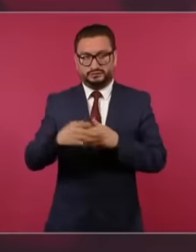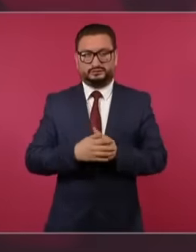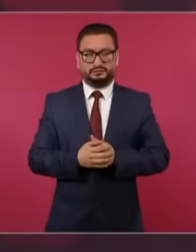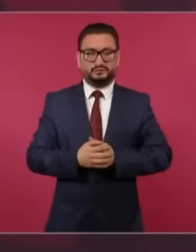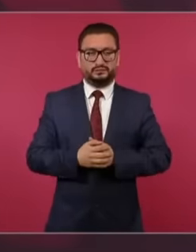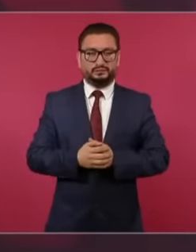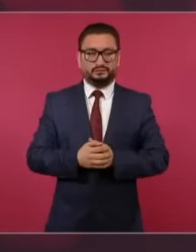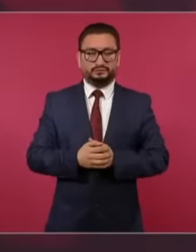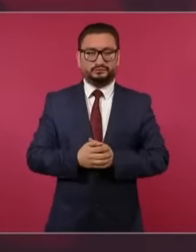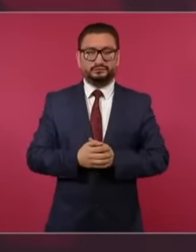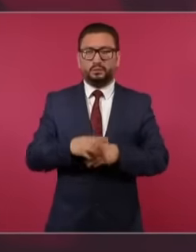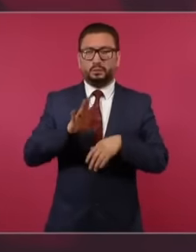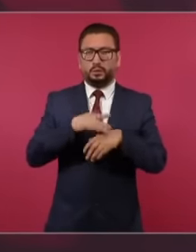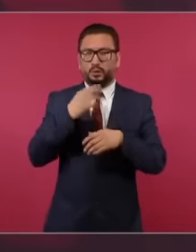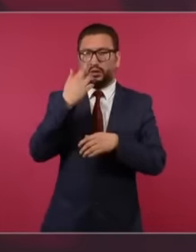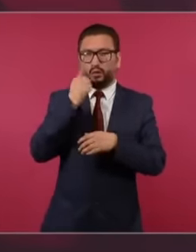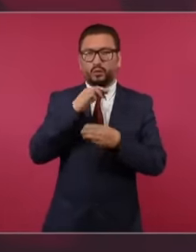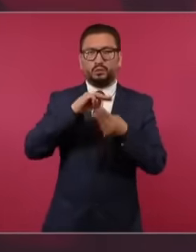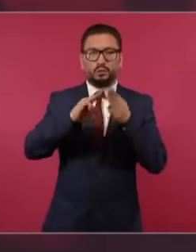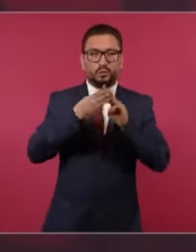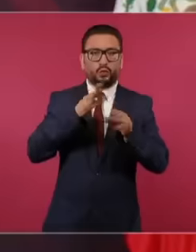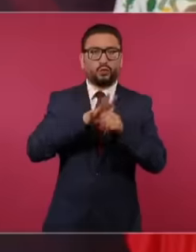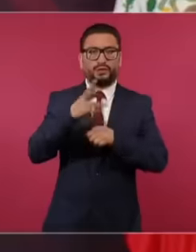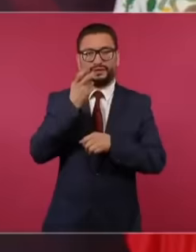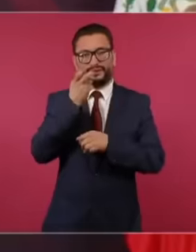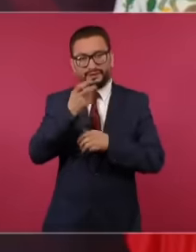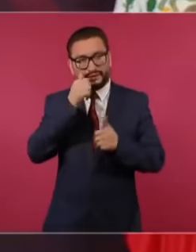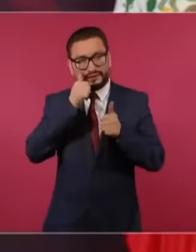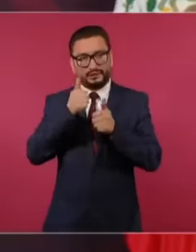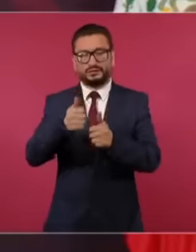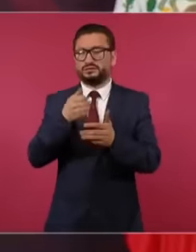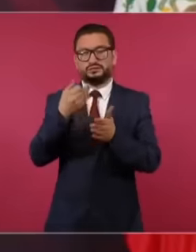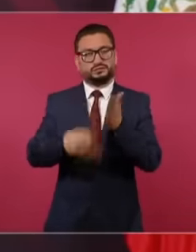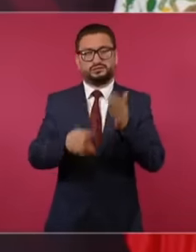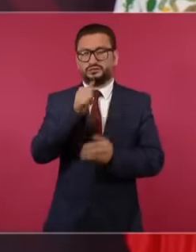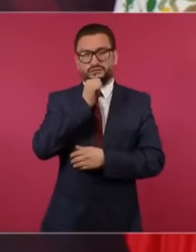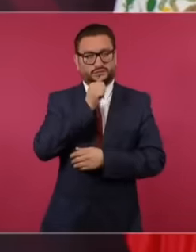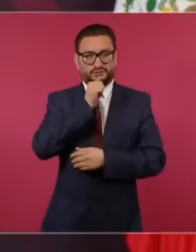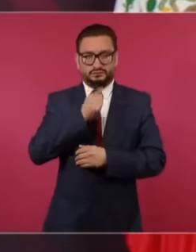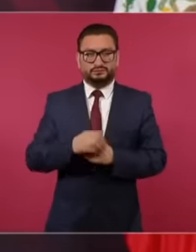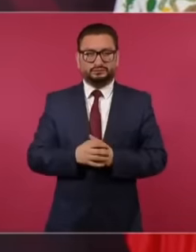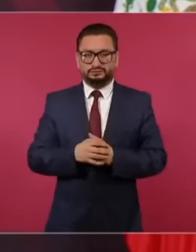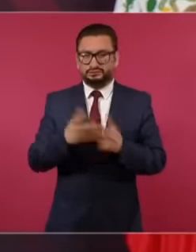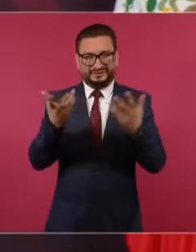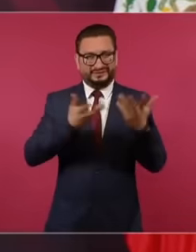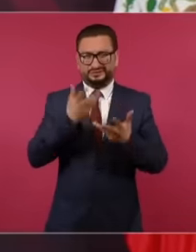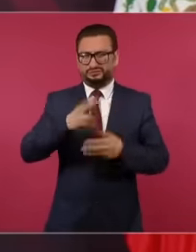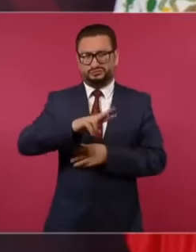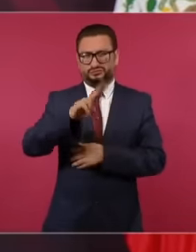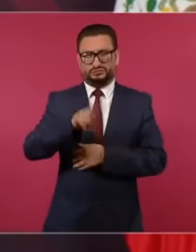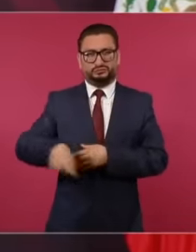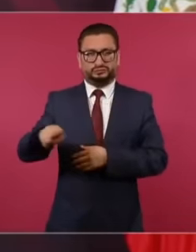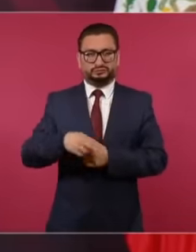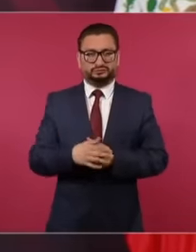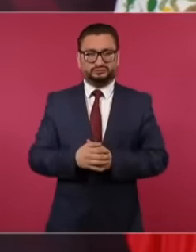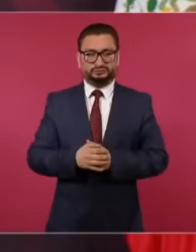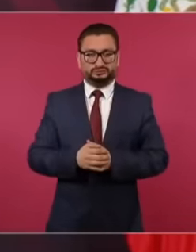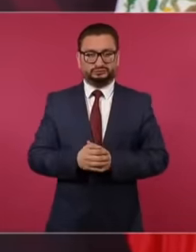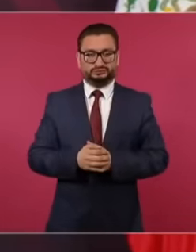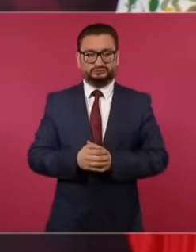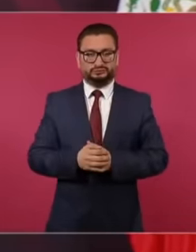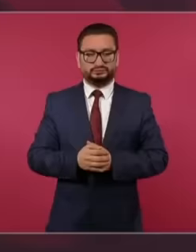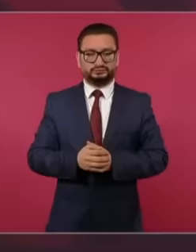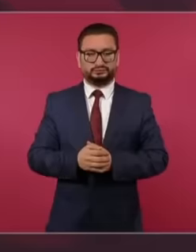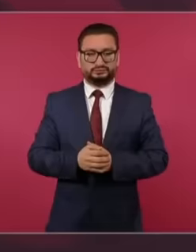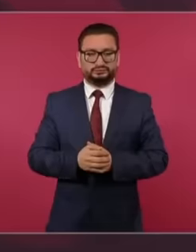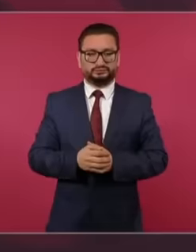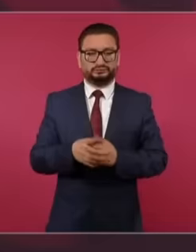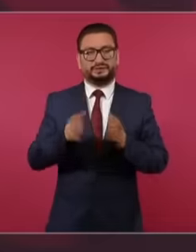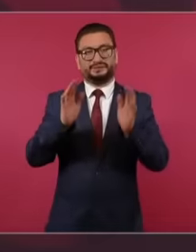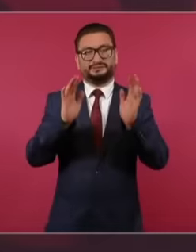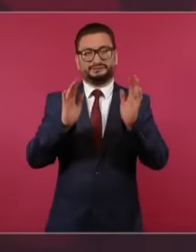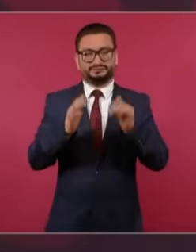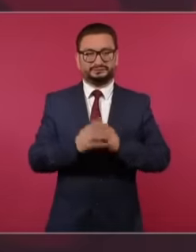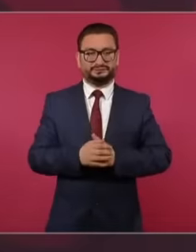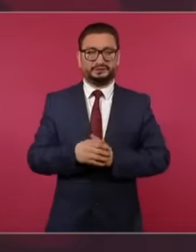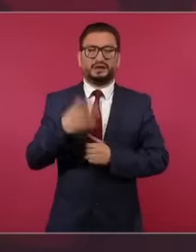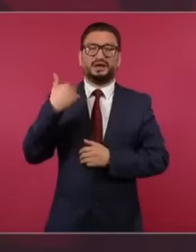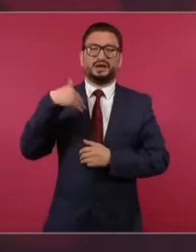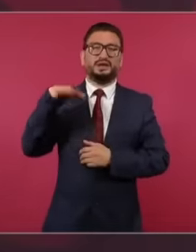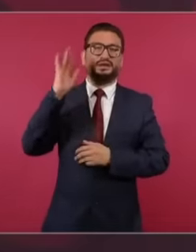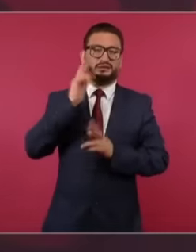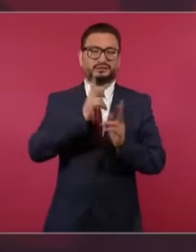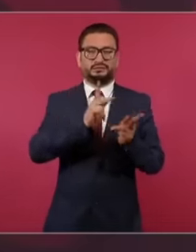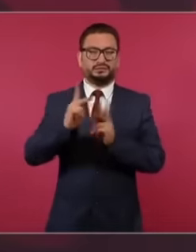So because they have never done that well, there was a plan during the time of President